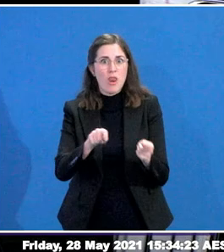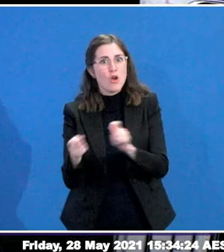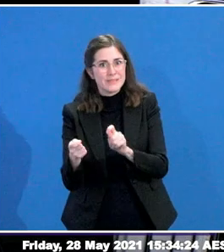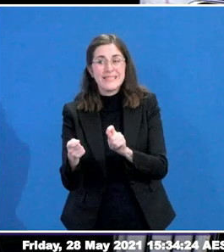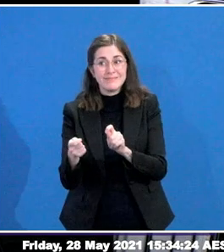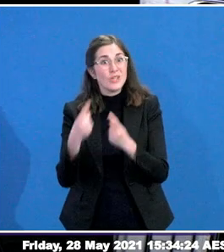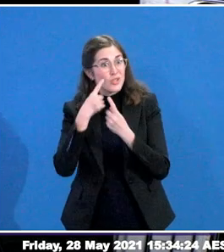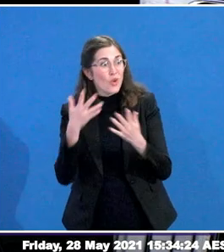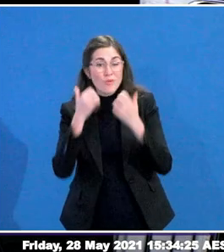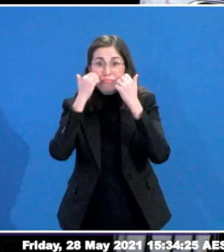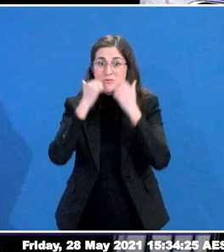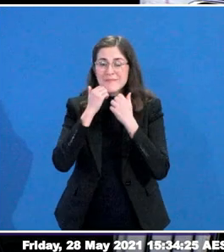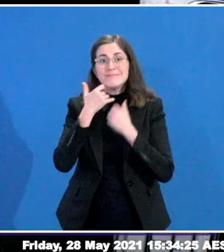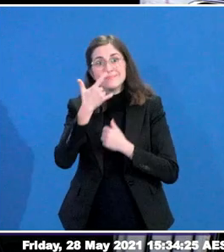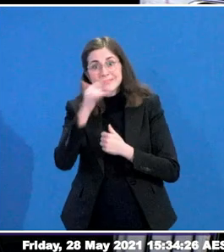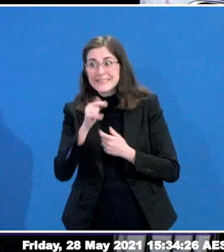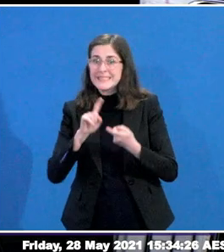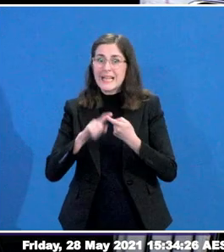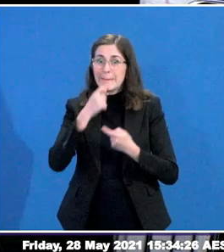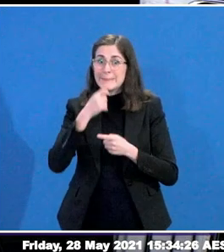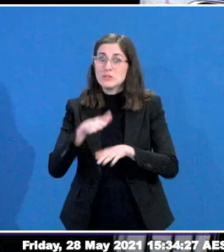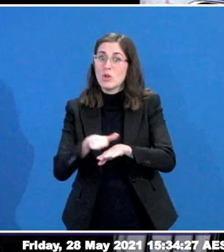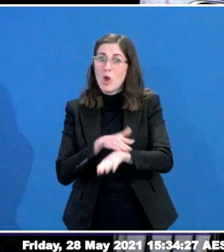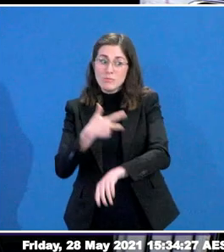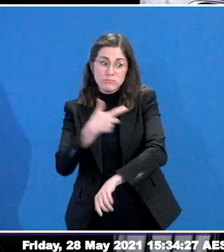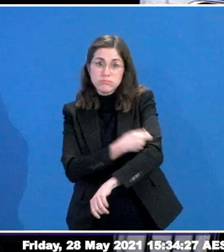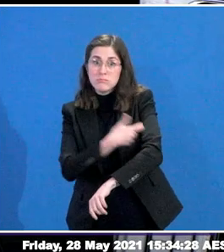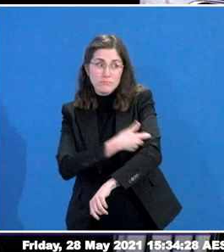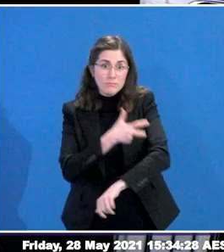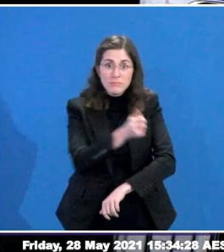the vaccination program for people with disability, especially for those